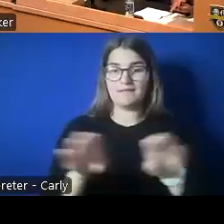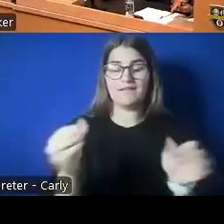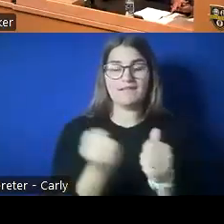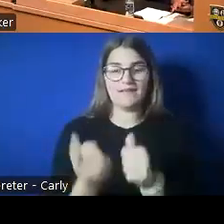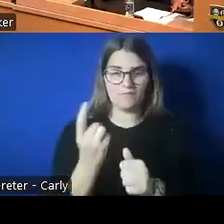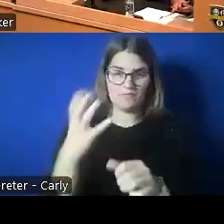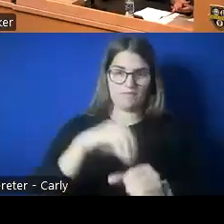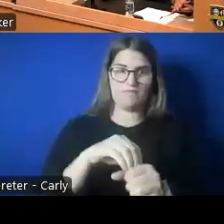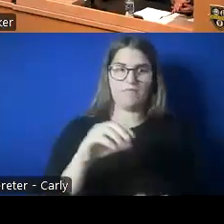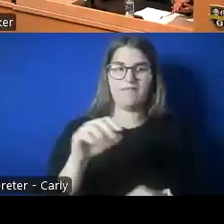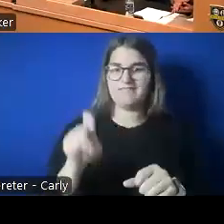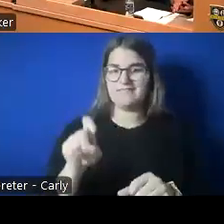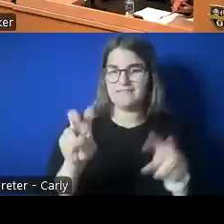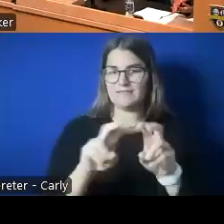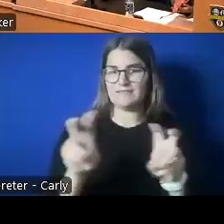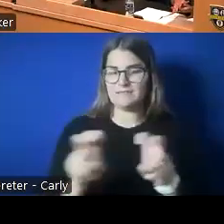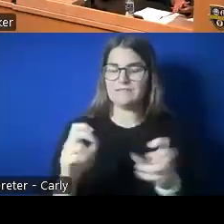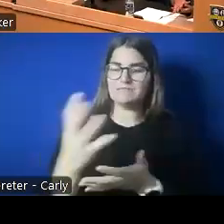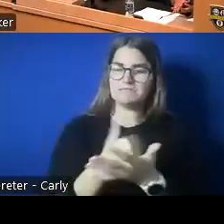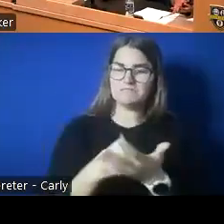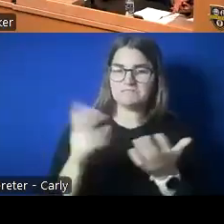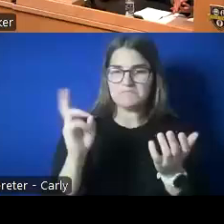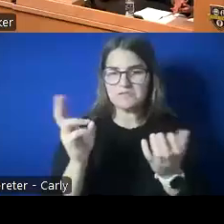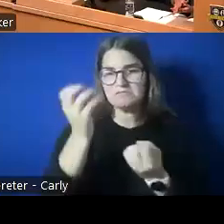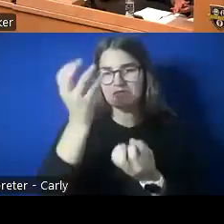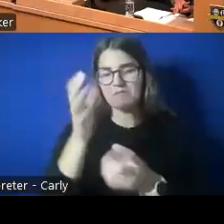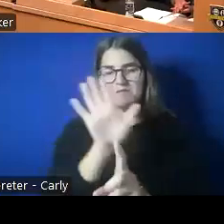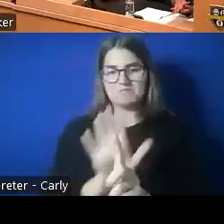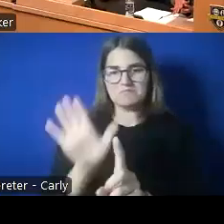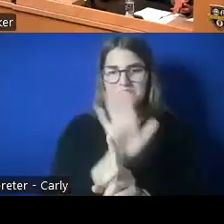with us so that we can gather a bit of History to determine which resources they might benefit from